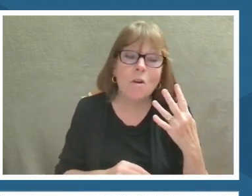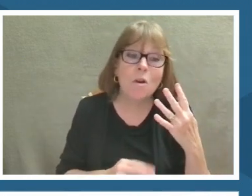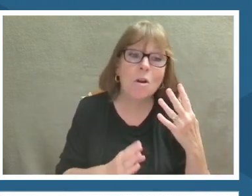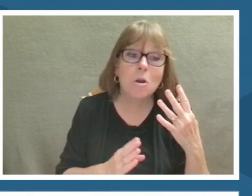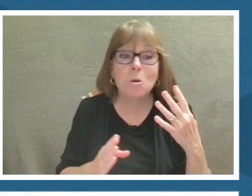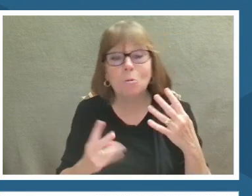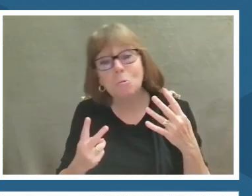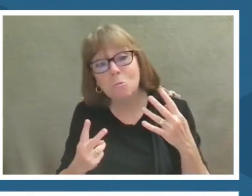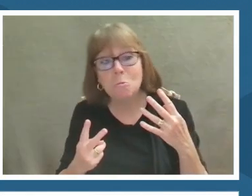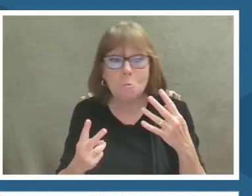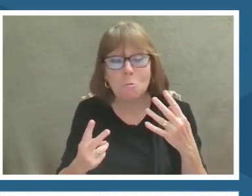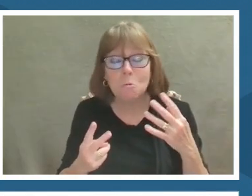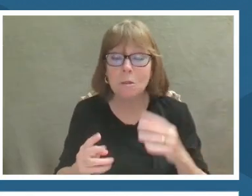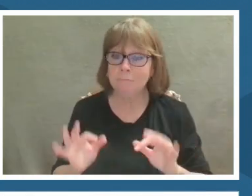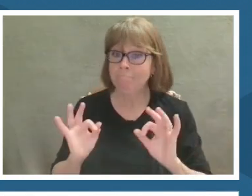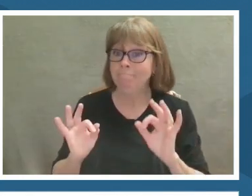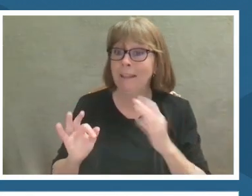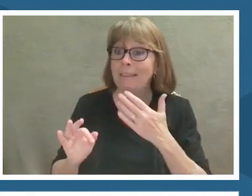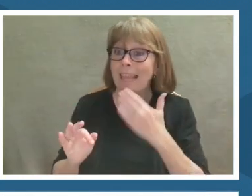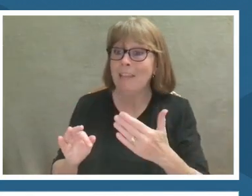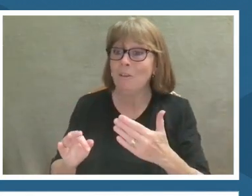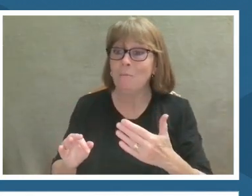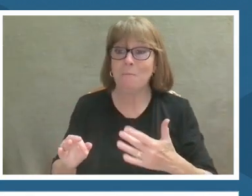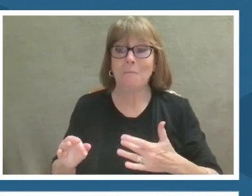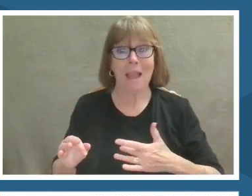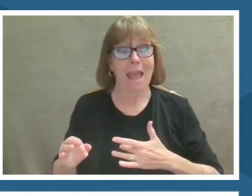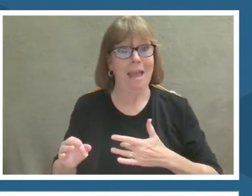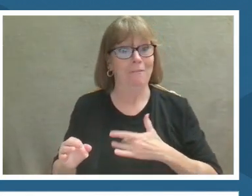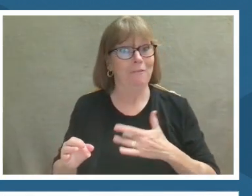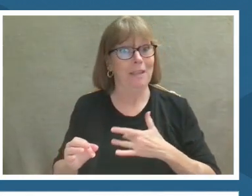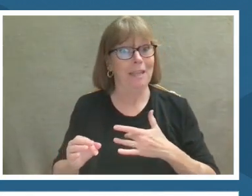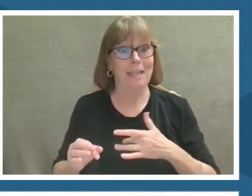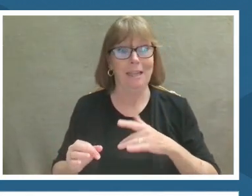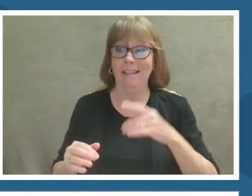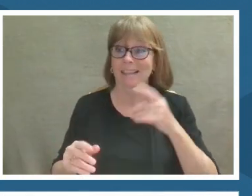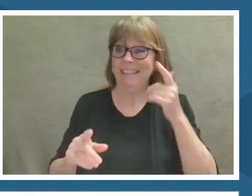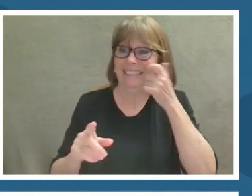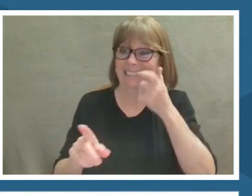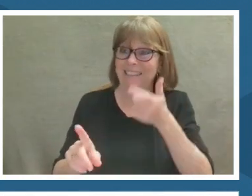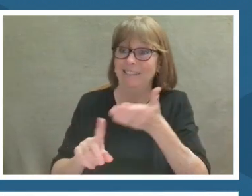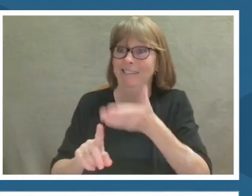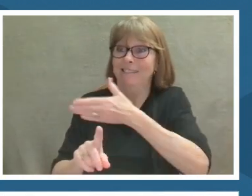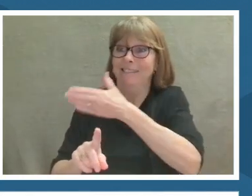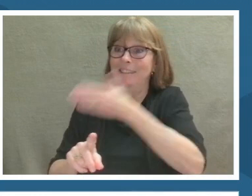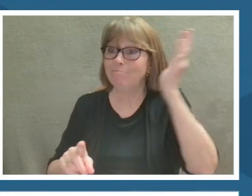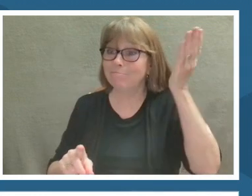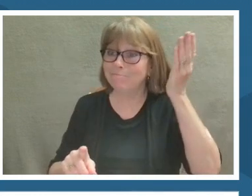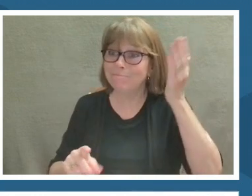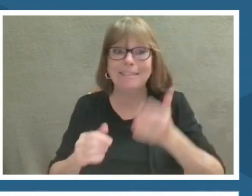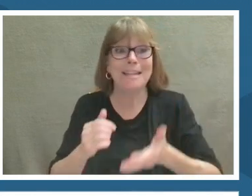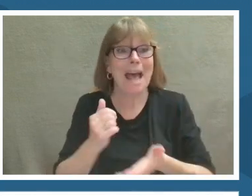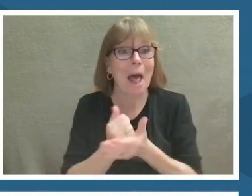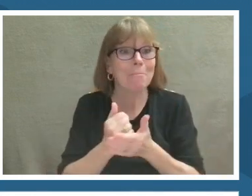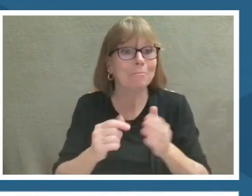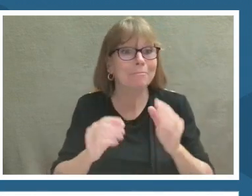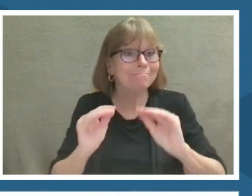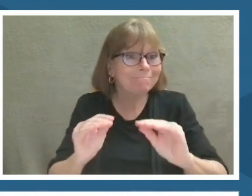awesome thank you i feel like we've really we've made some progress here so i appreciate your input there